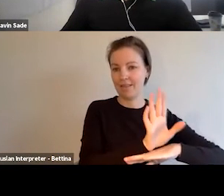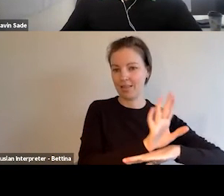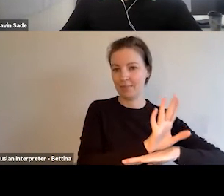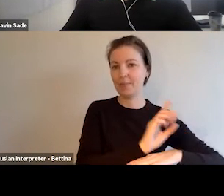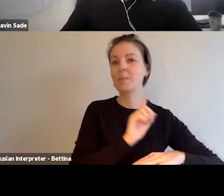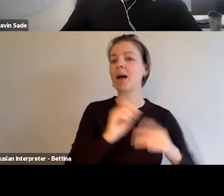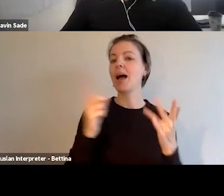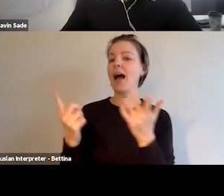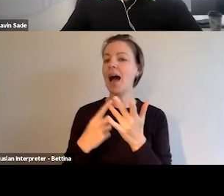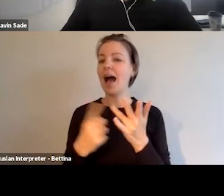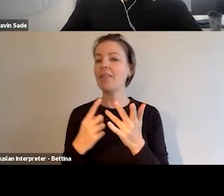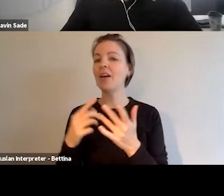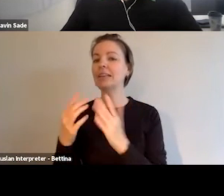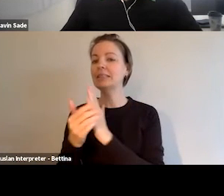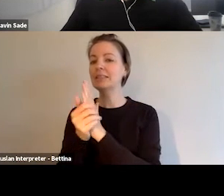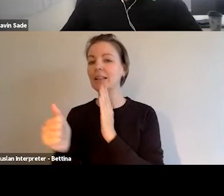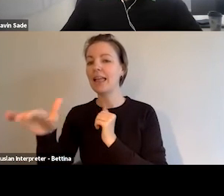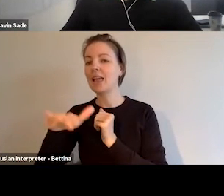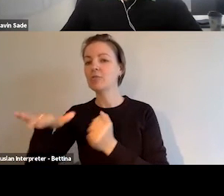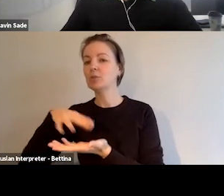notion of visual arts trained students